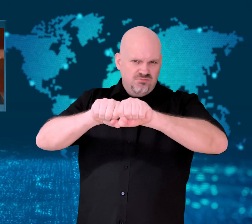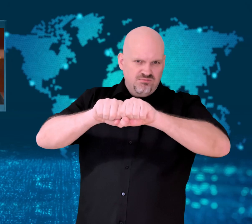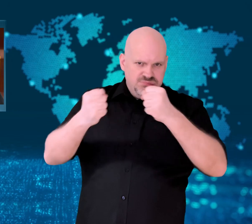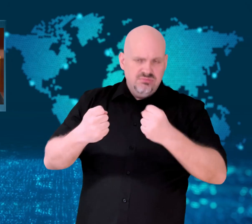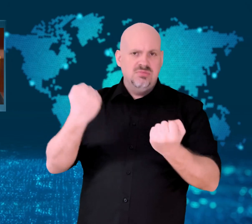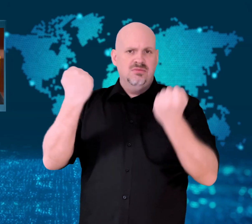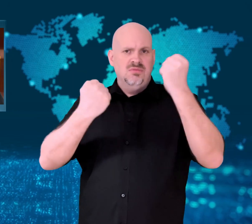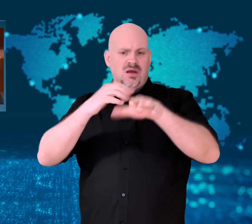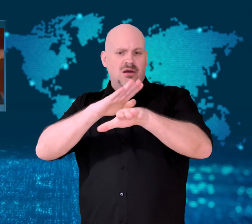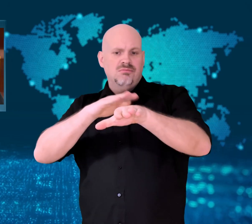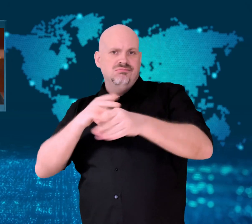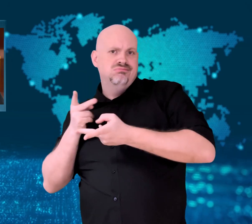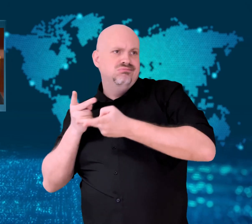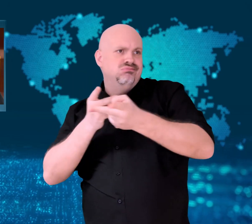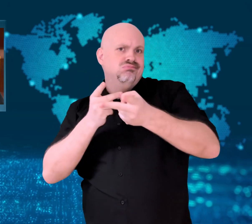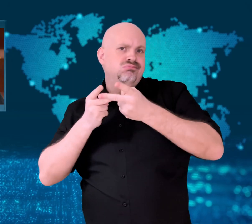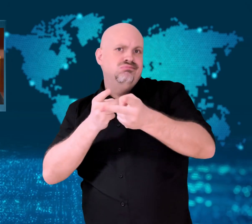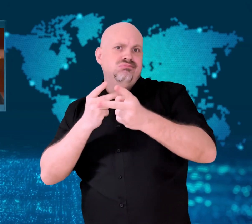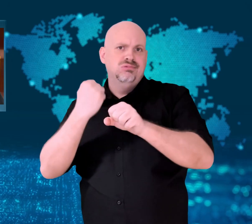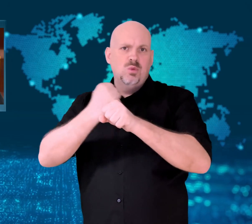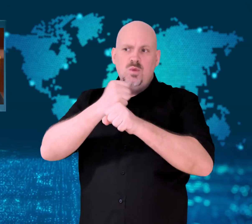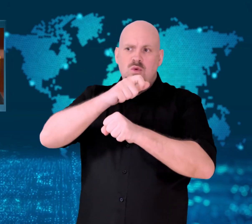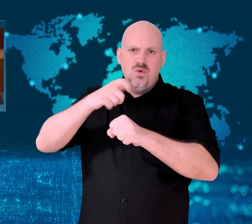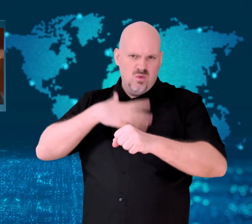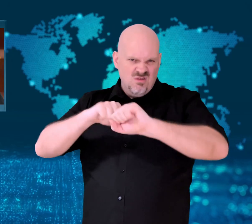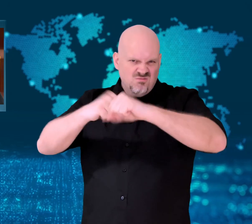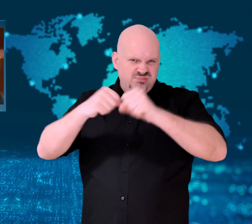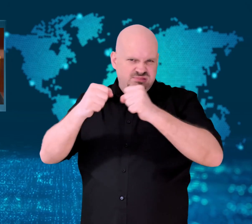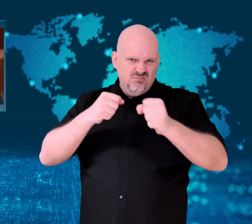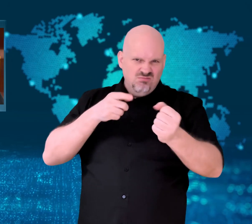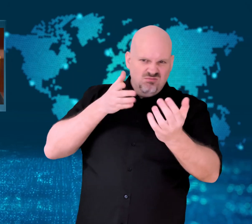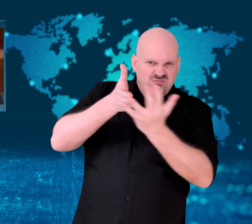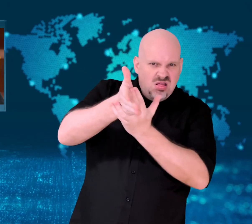targeting police stations and convoys.